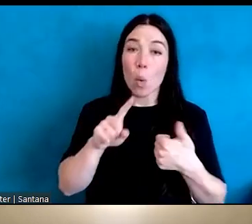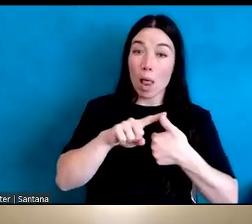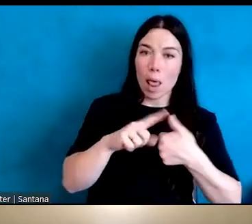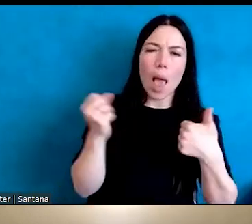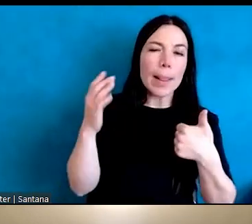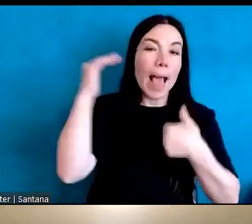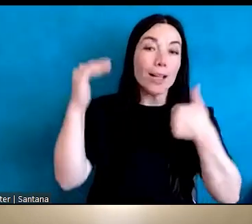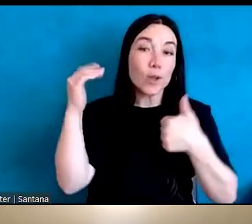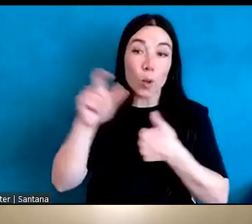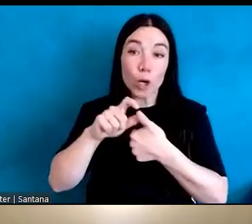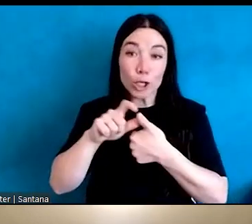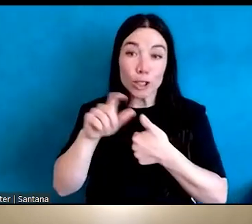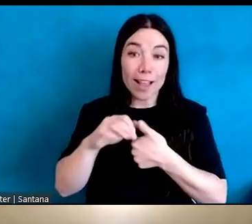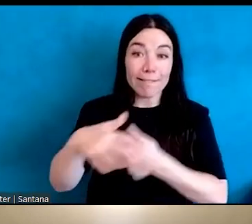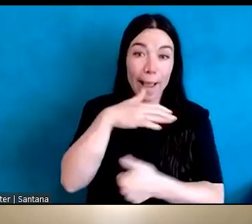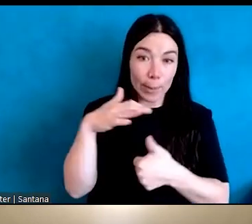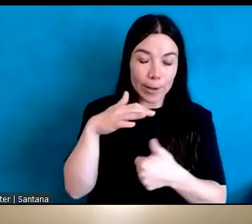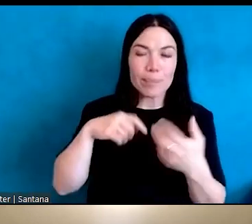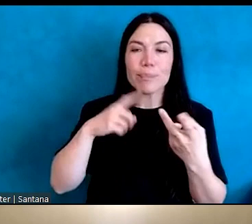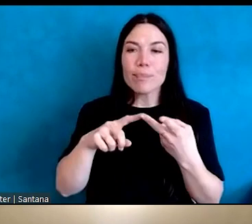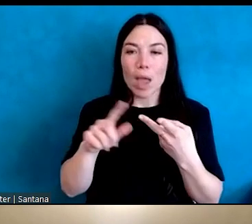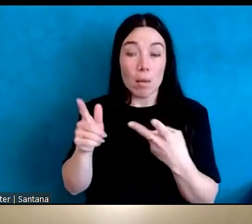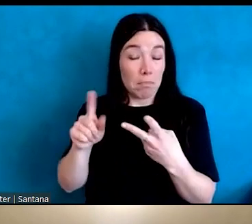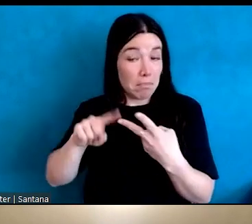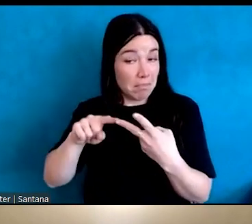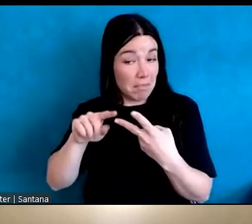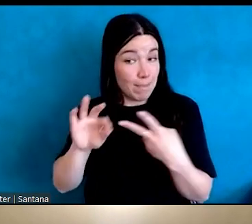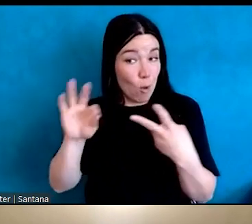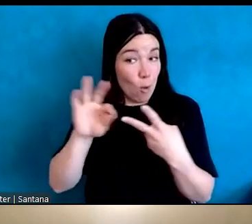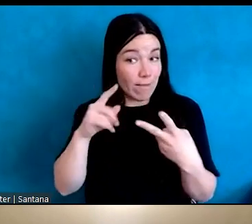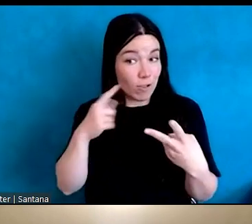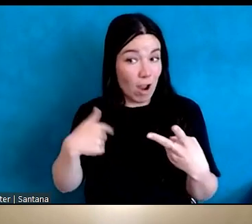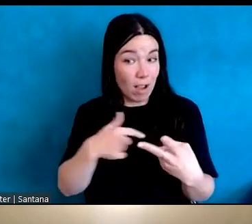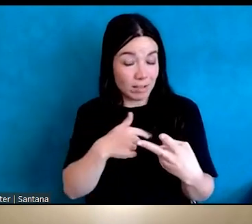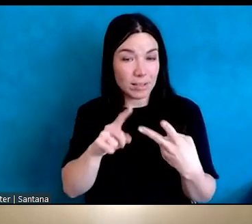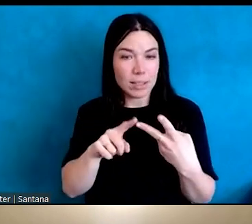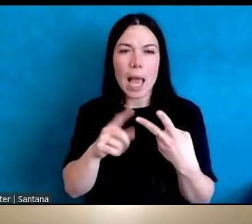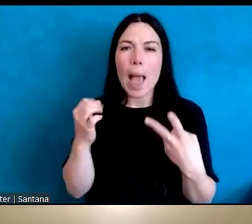another one, importantly for our purposes, is the number of conversational turns that the children engage in.